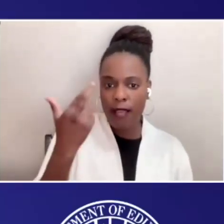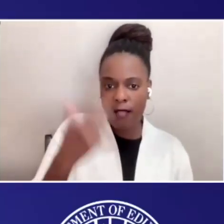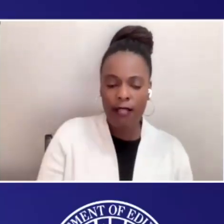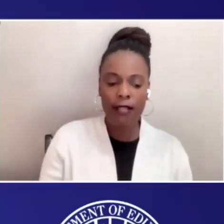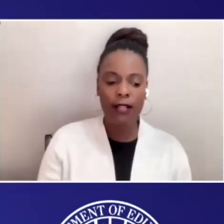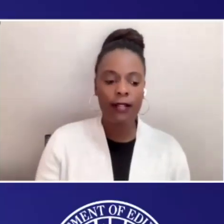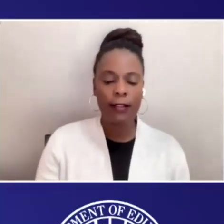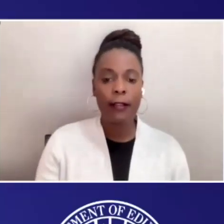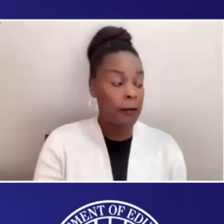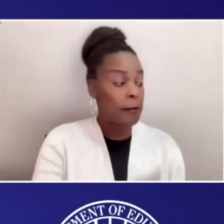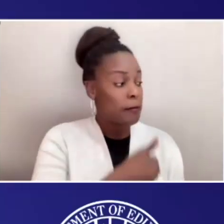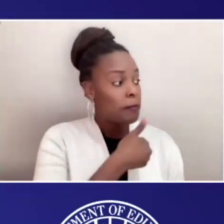Okay. All right. Well, at this time,